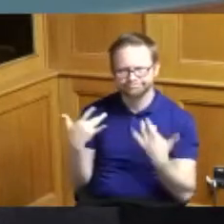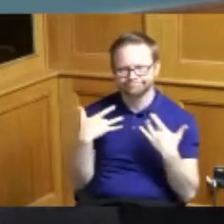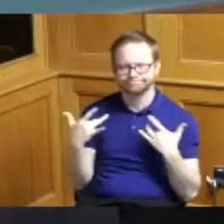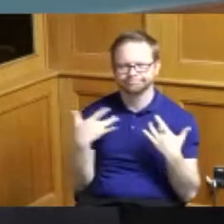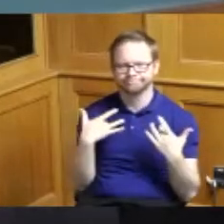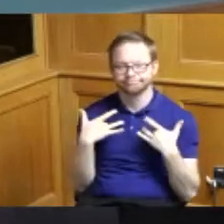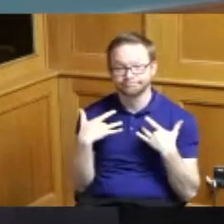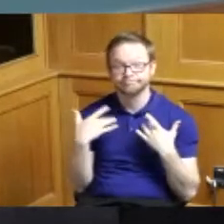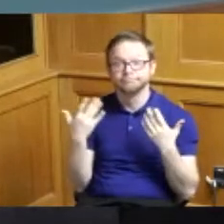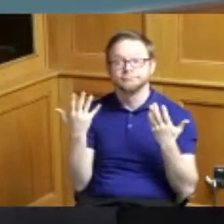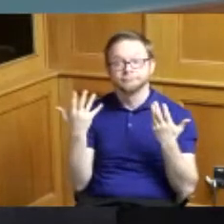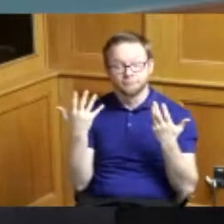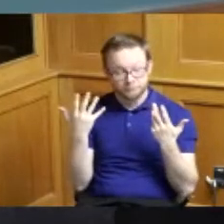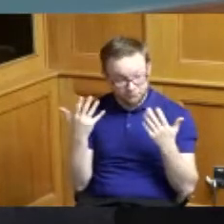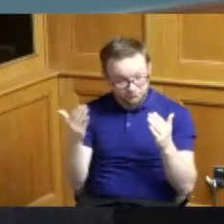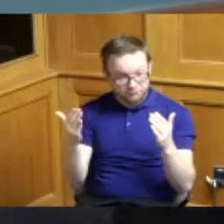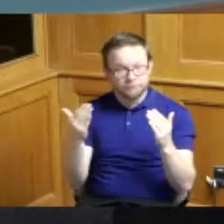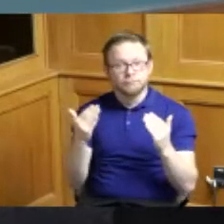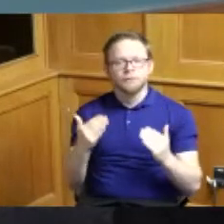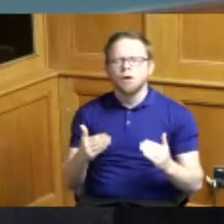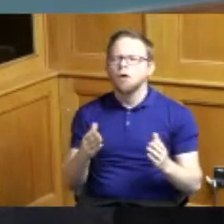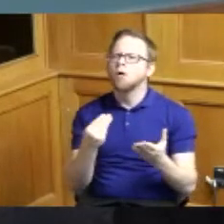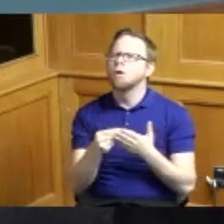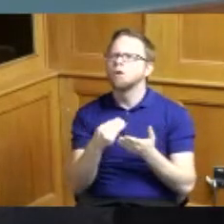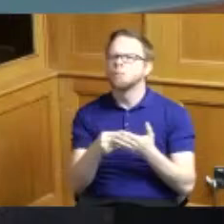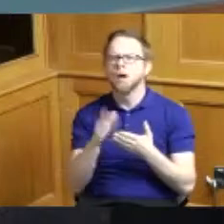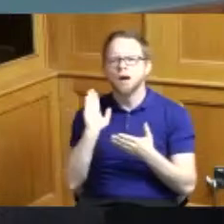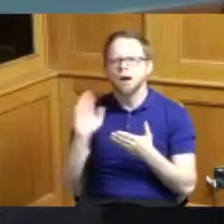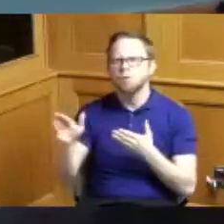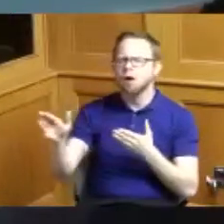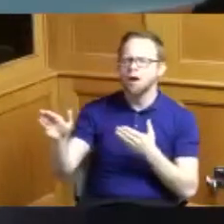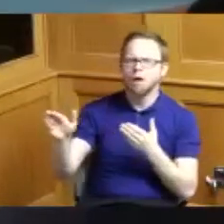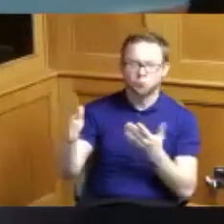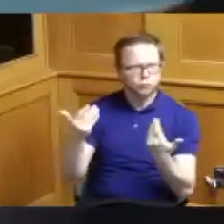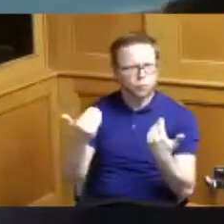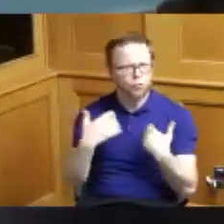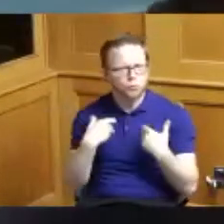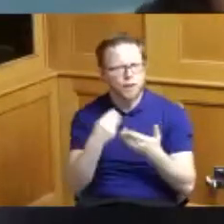then they said the money is going to come from we got the money it's coming from the stadium